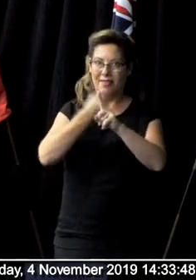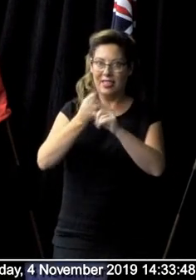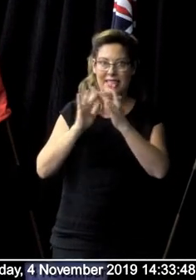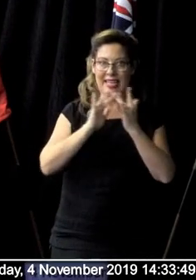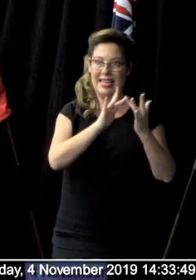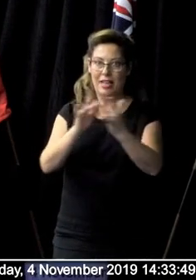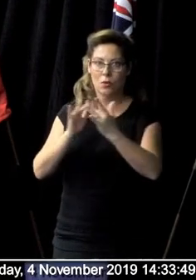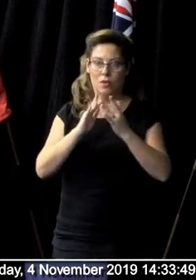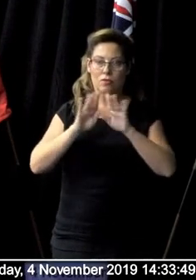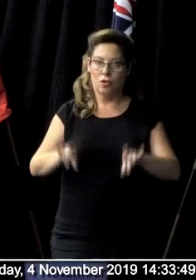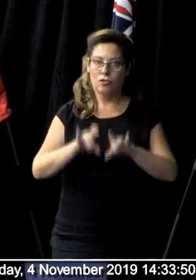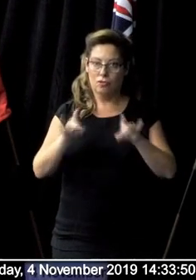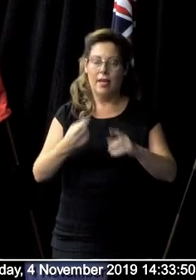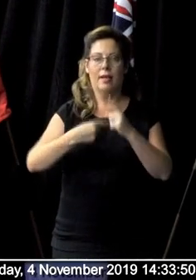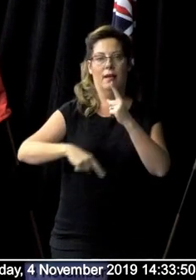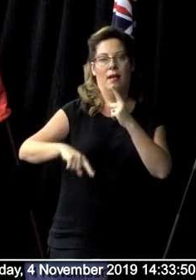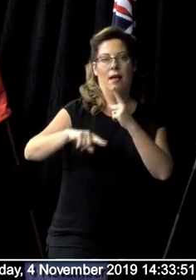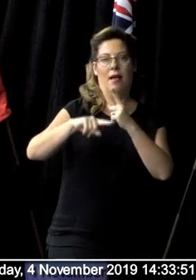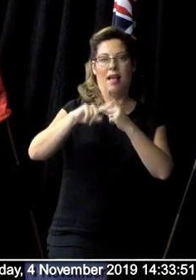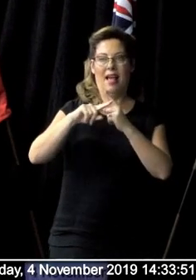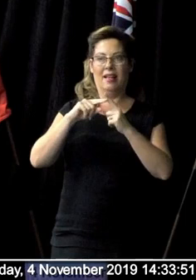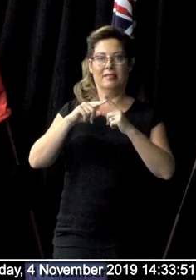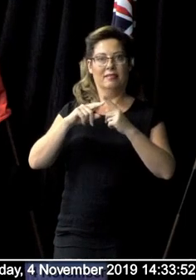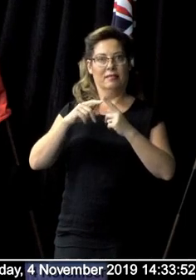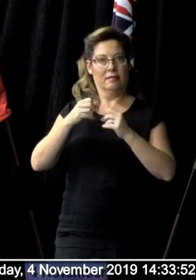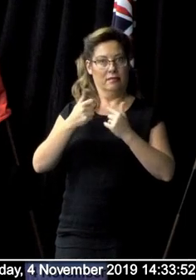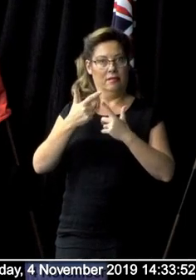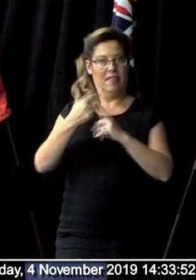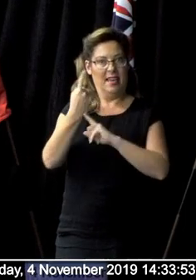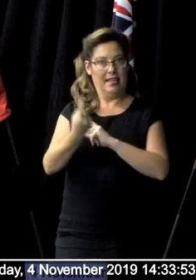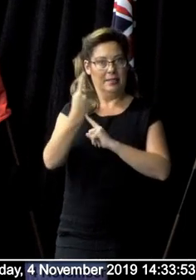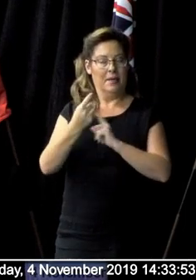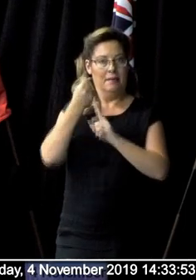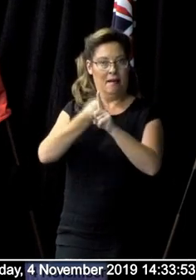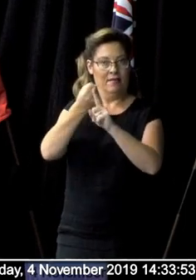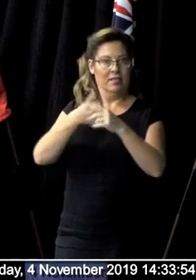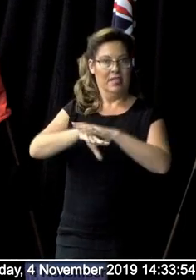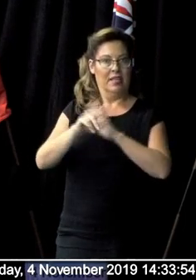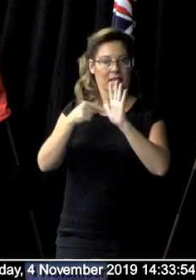as CEO in Independent Advocacy in the Tropics? Yes. You hold memberships